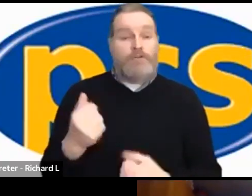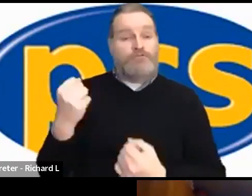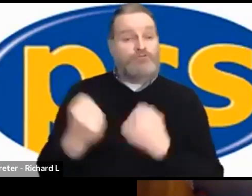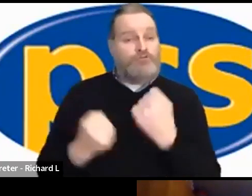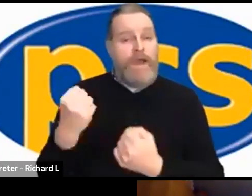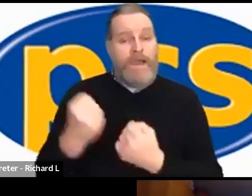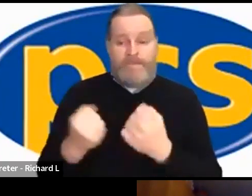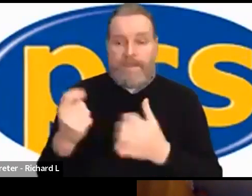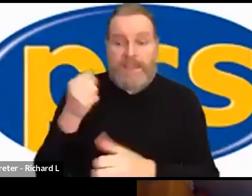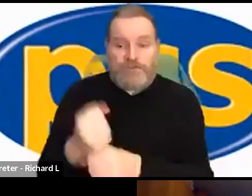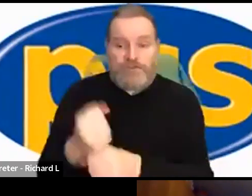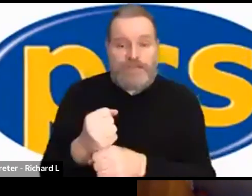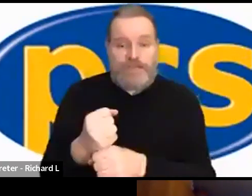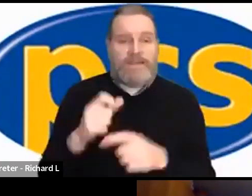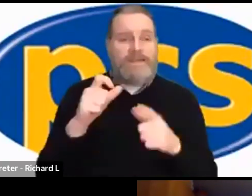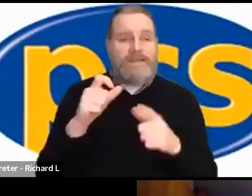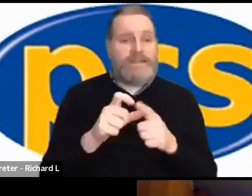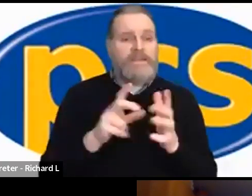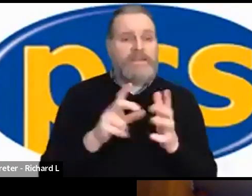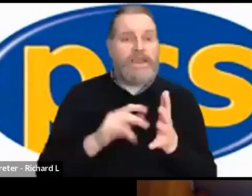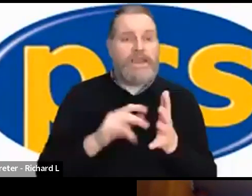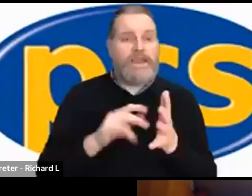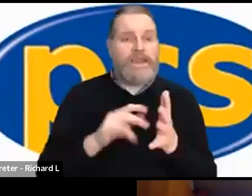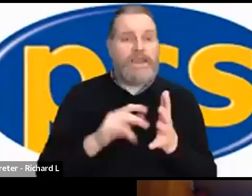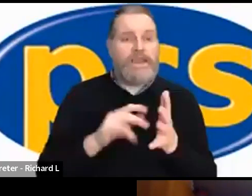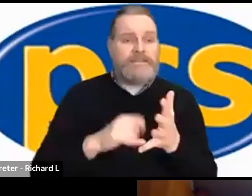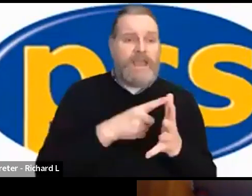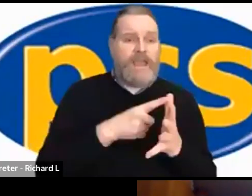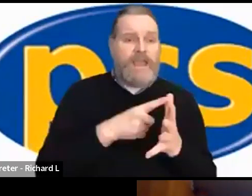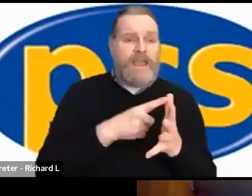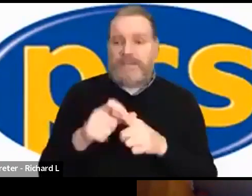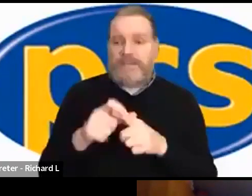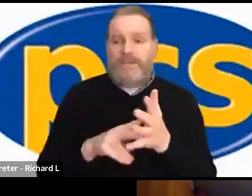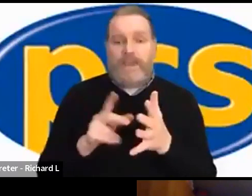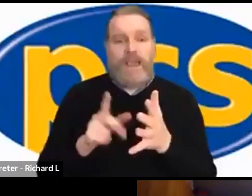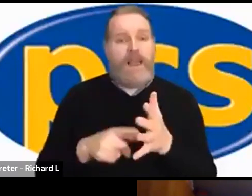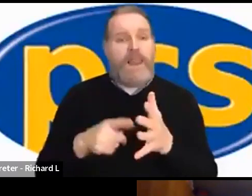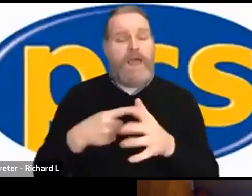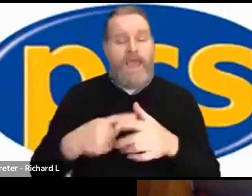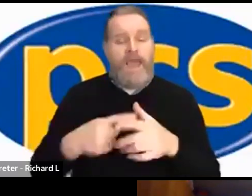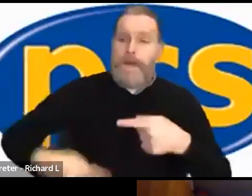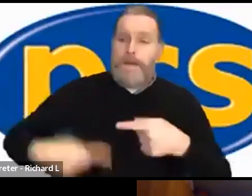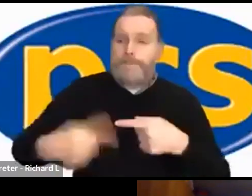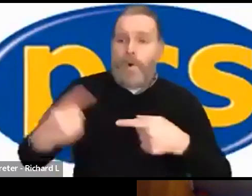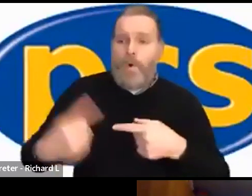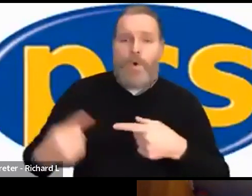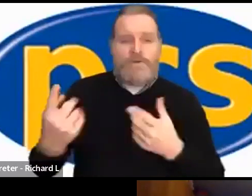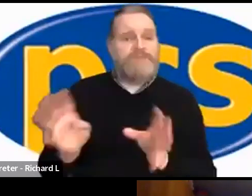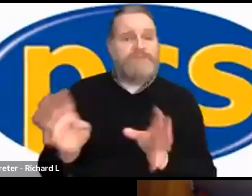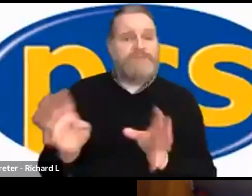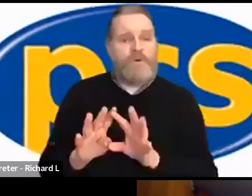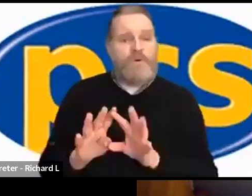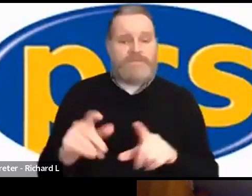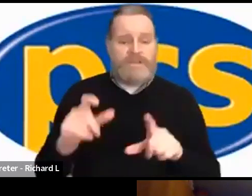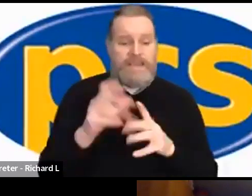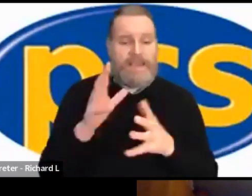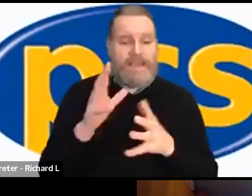rear has been on strike in the rear repayments agency in the rear payments agency in Driving Standards agency in the D. the Dvla the Dvla National highways in the border force and in the Dwp.